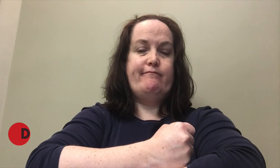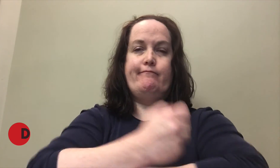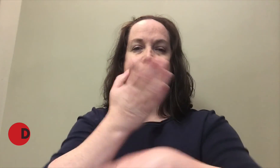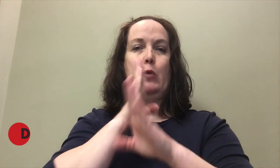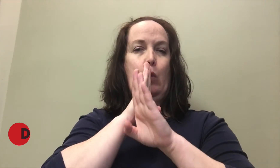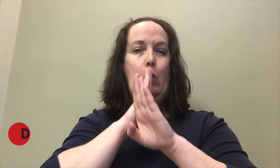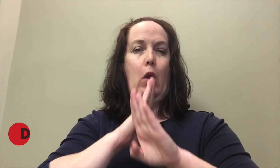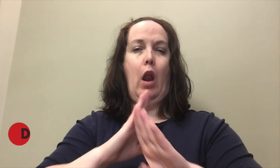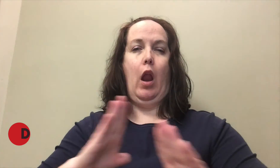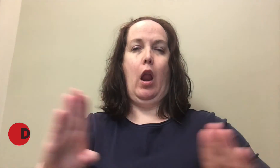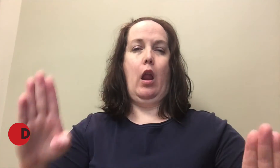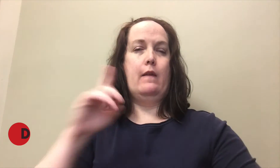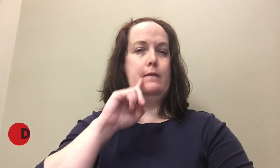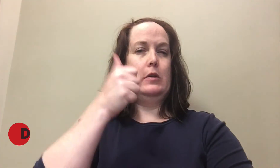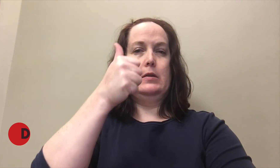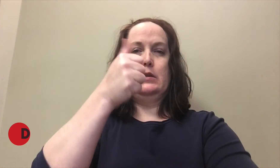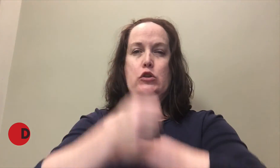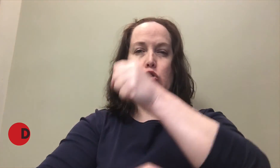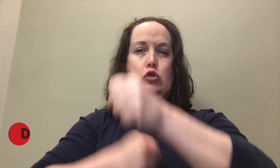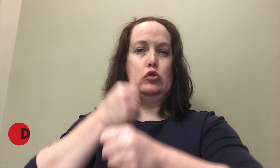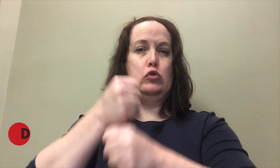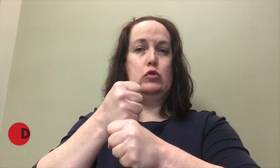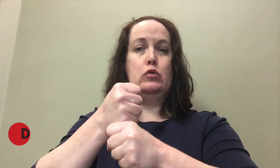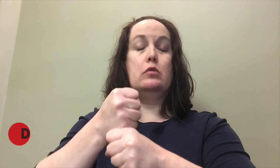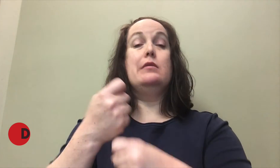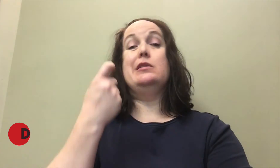It was quiet for about 10 years until more recently